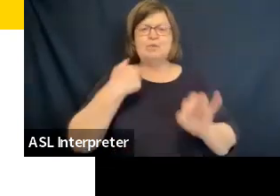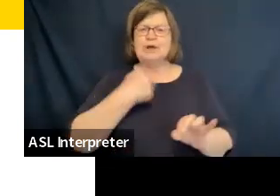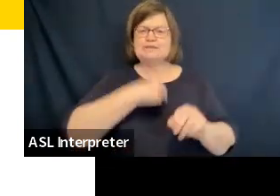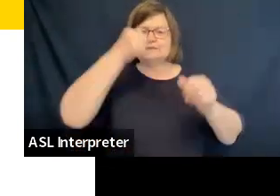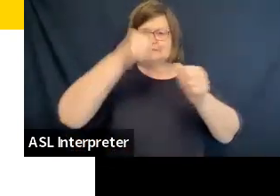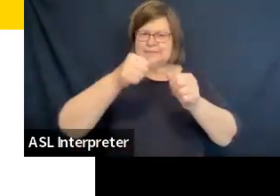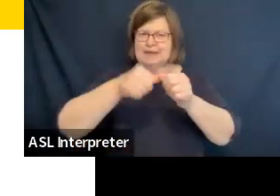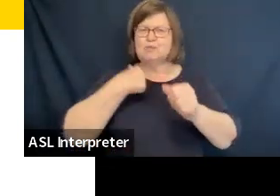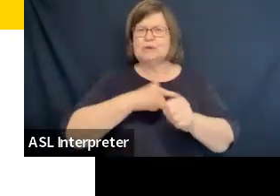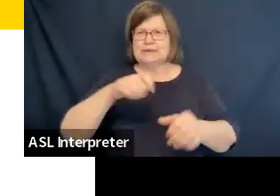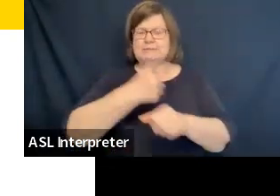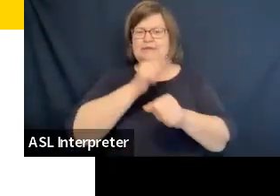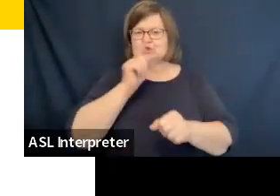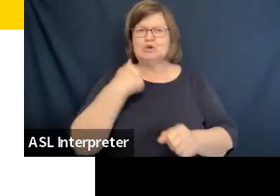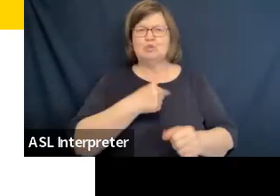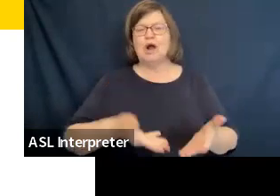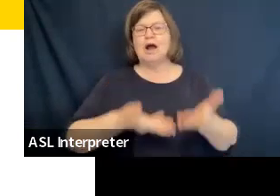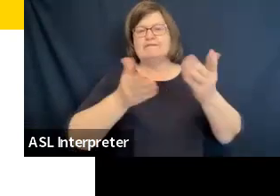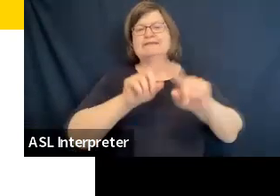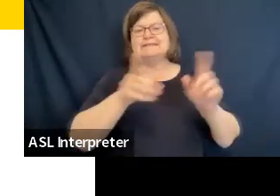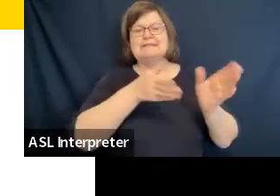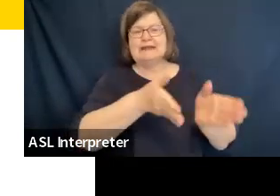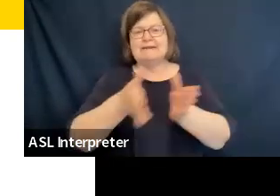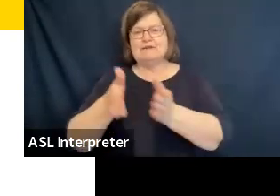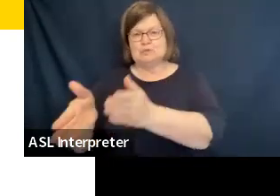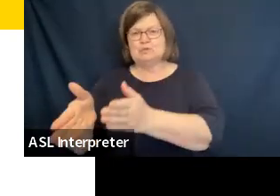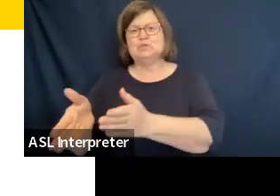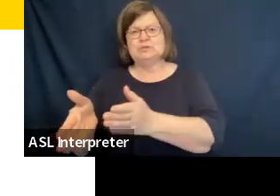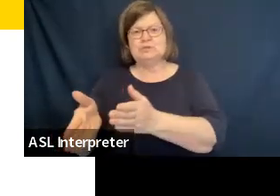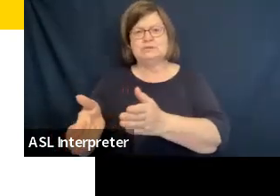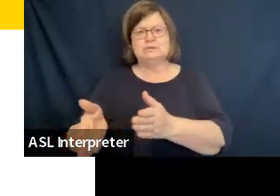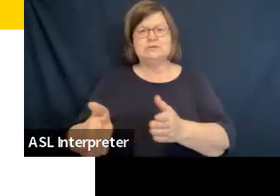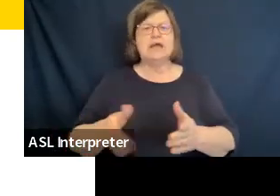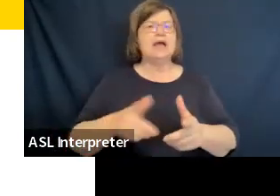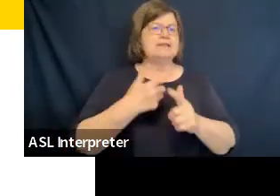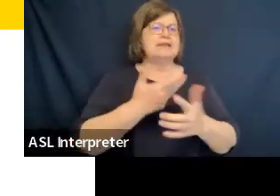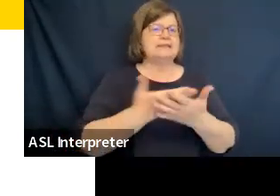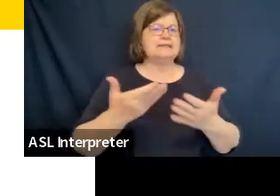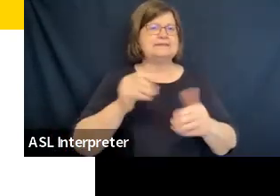that we need to make sure we're offering different avenues so that things are accessible. So while it